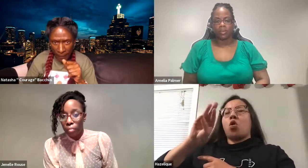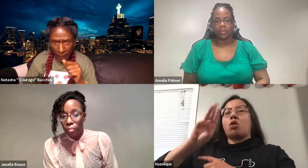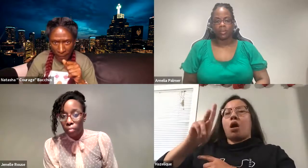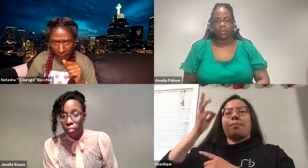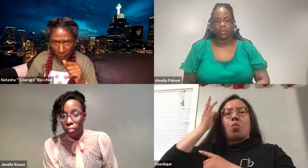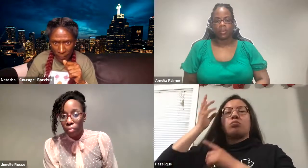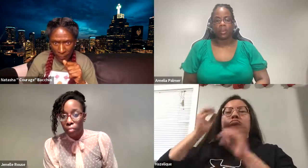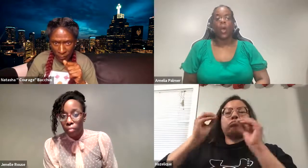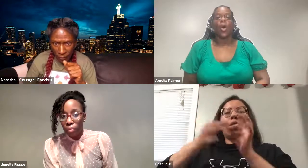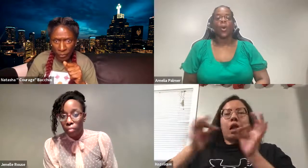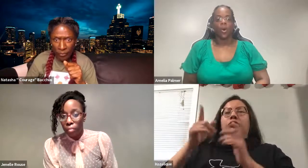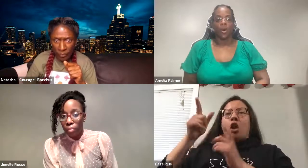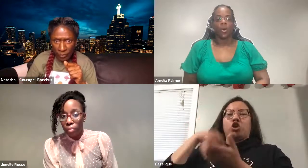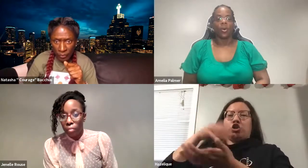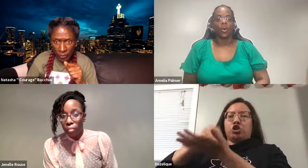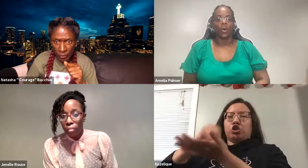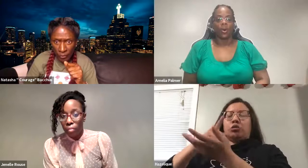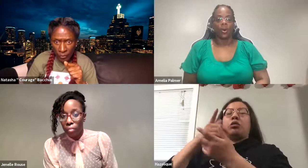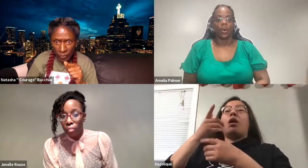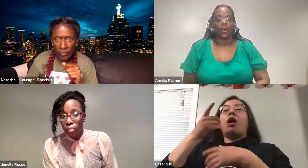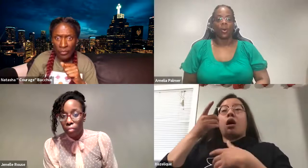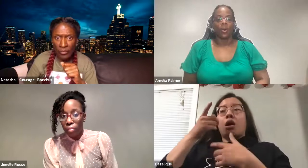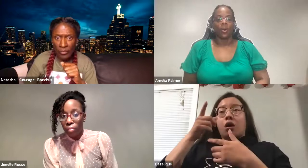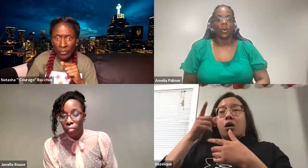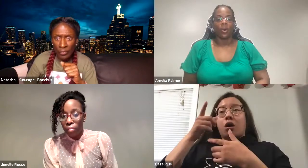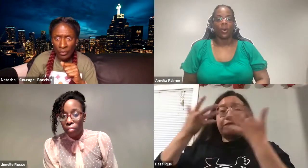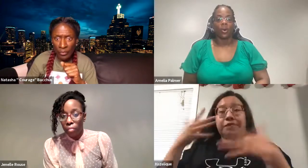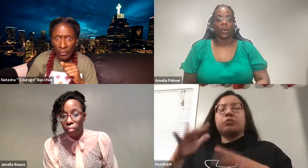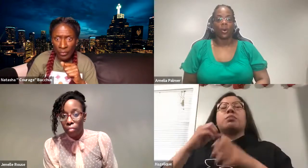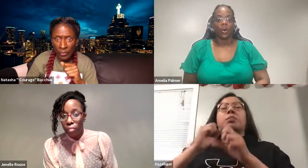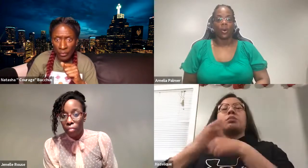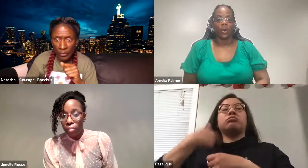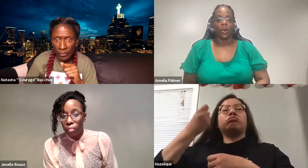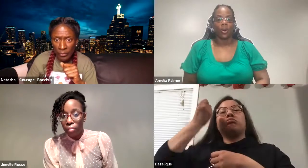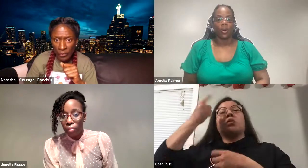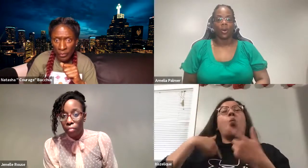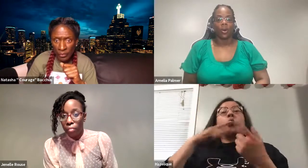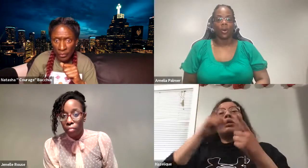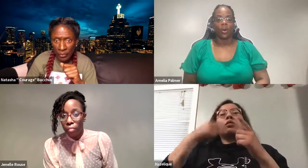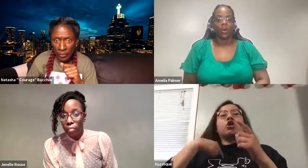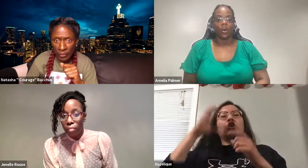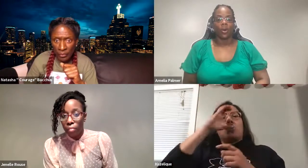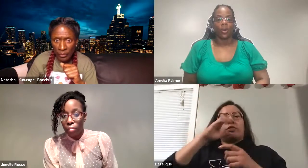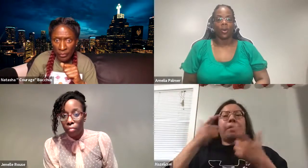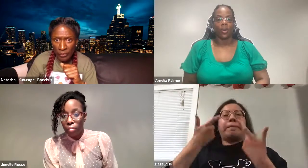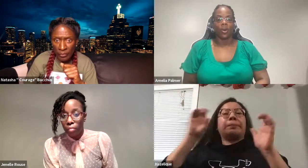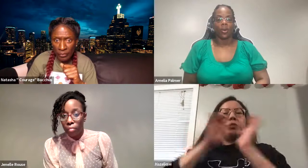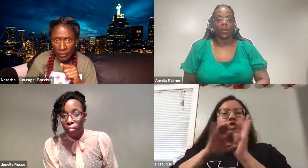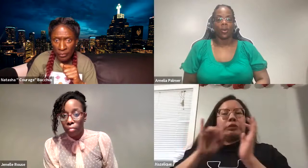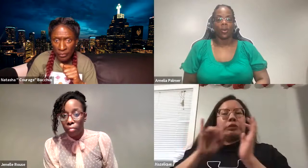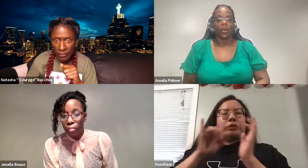mohawk. learning the language. once i was done that it gave me a better understanding